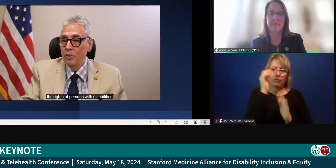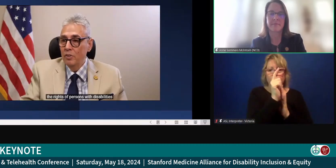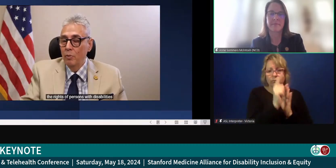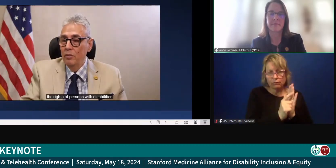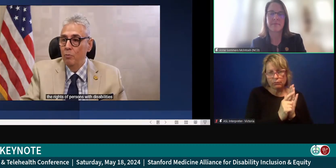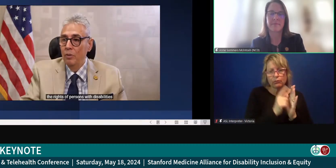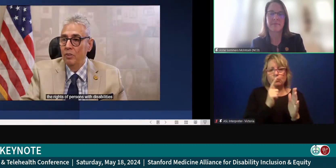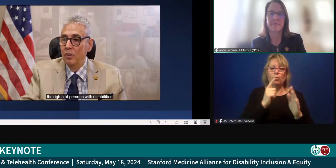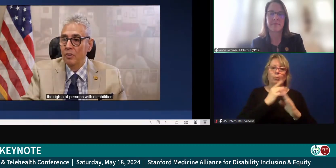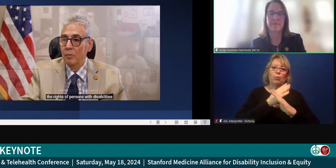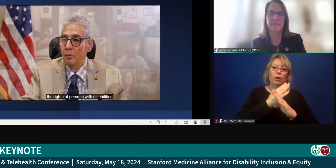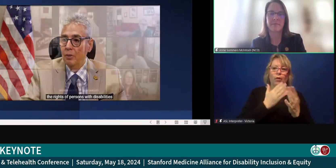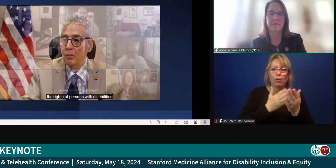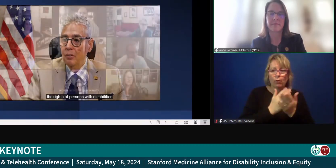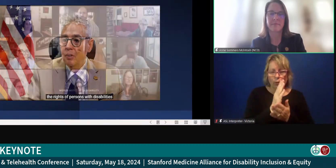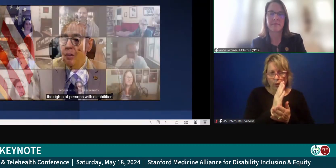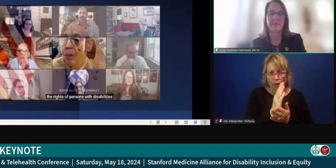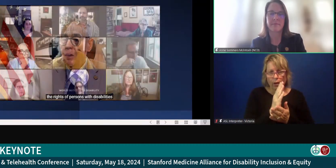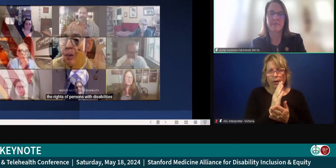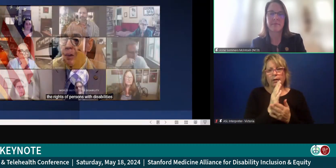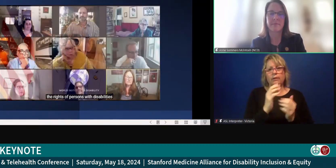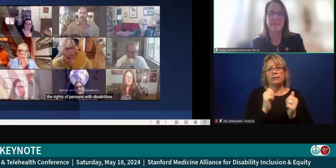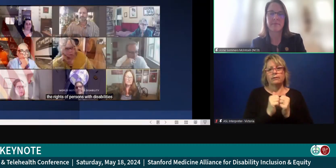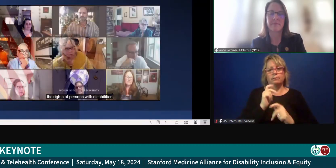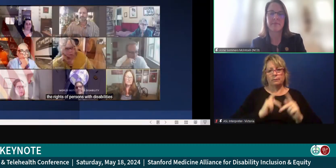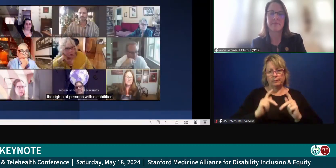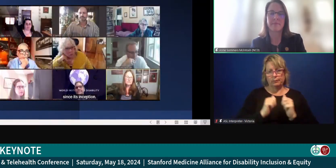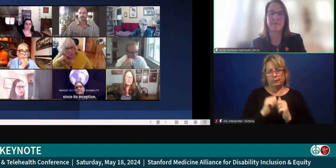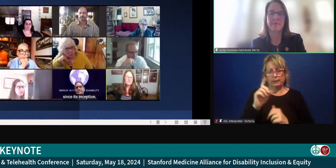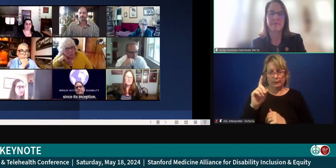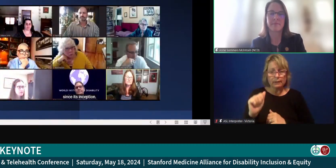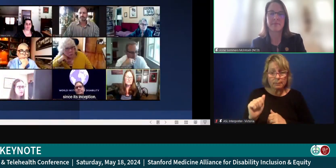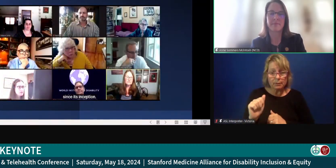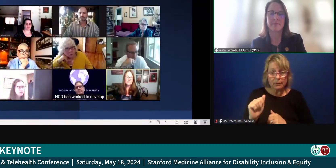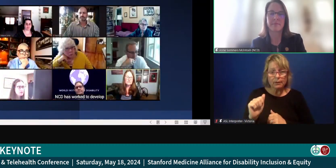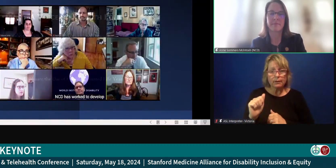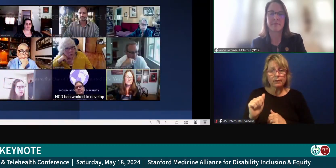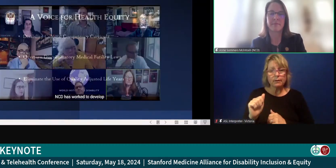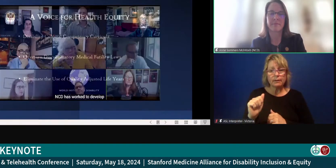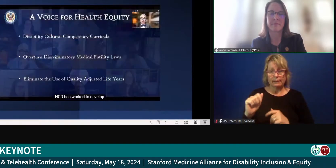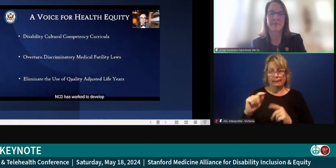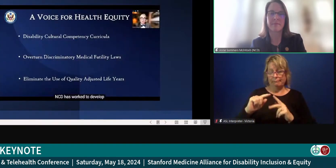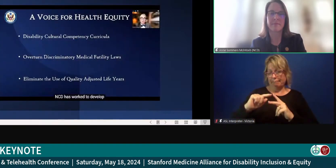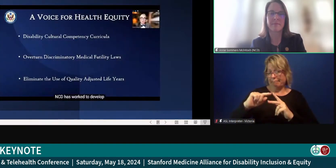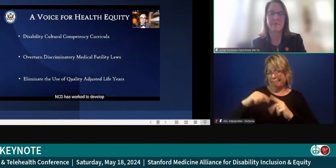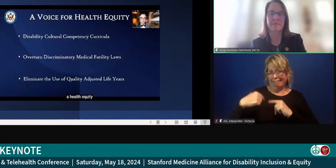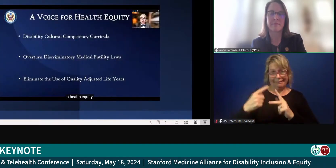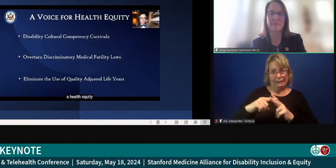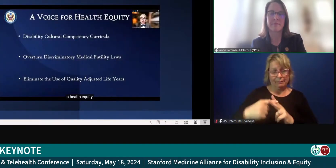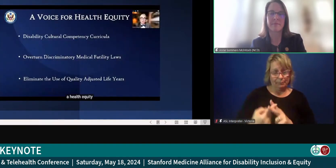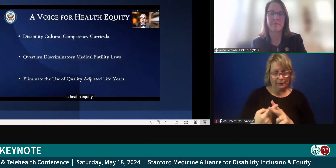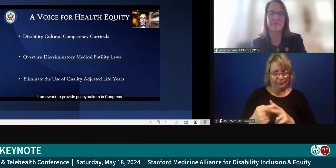of persons with disabilities since its inception. NCD has worked to develop a